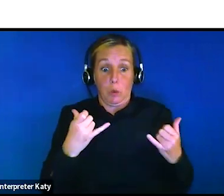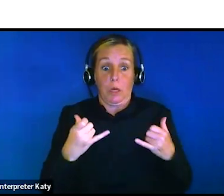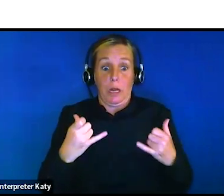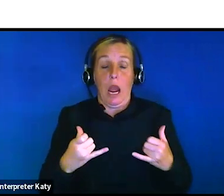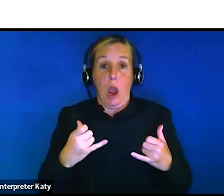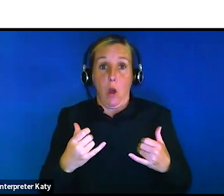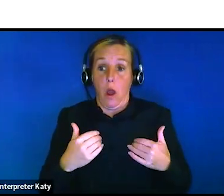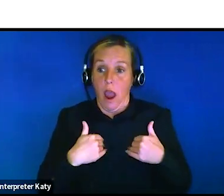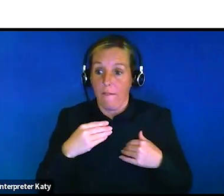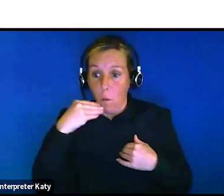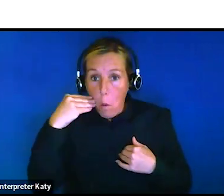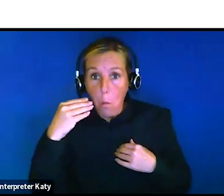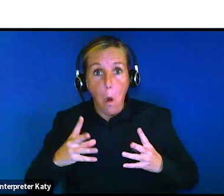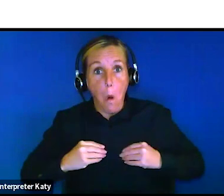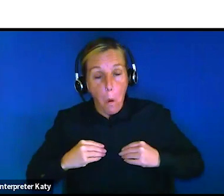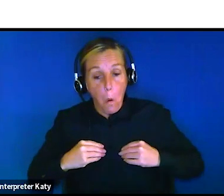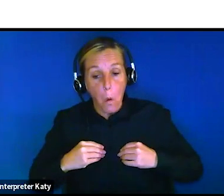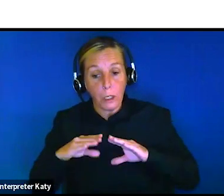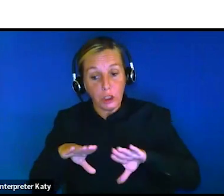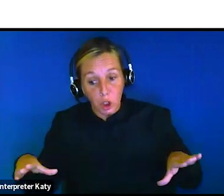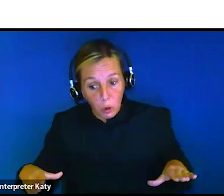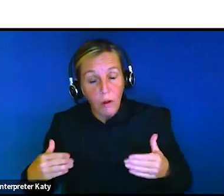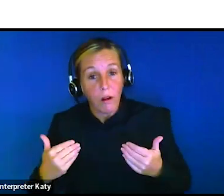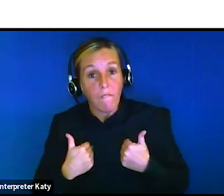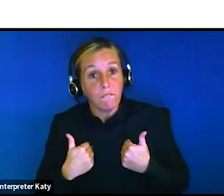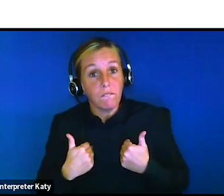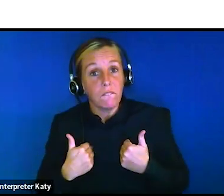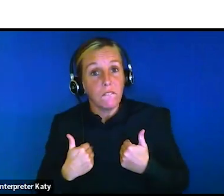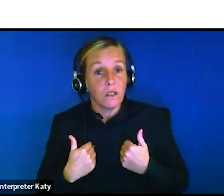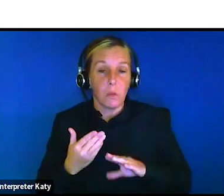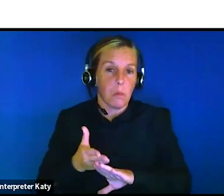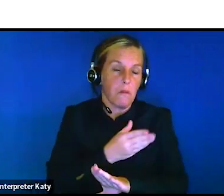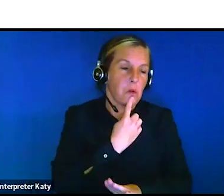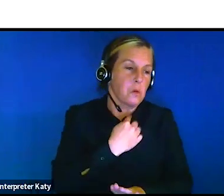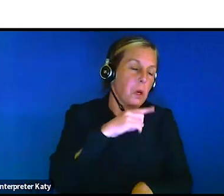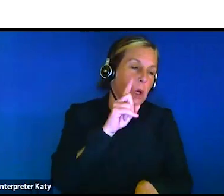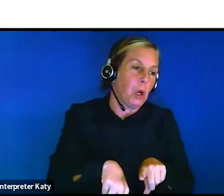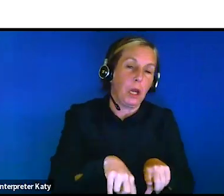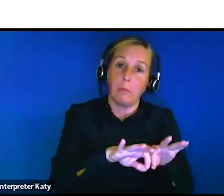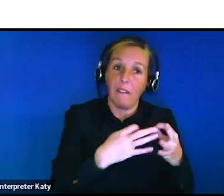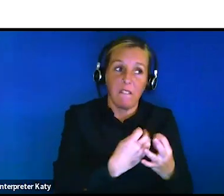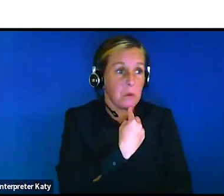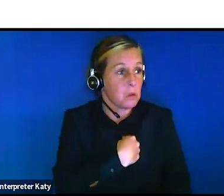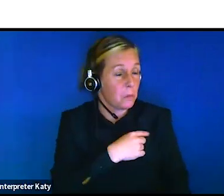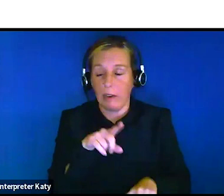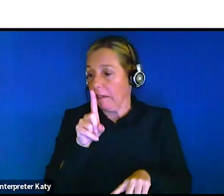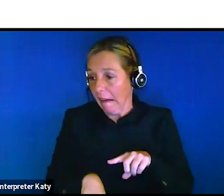I was told I could not do, even by my family and people that love me.